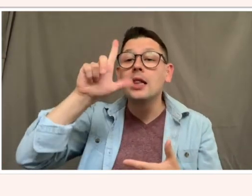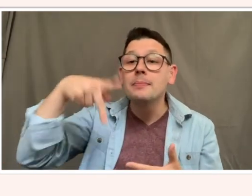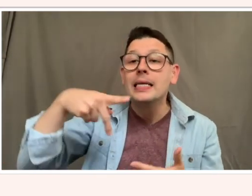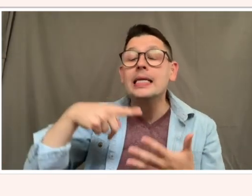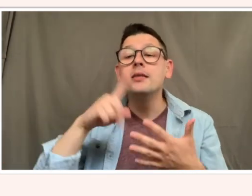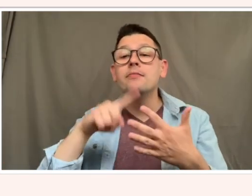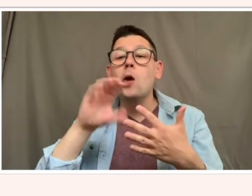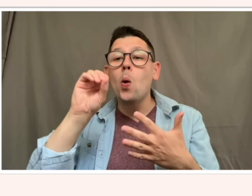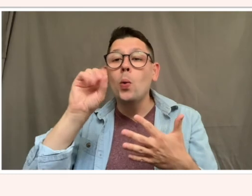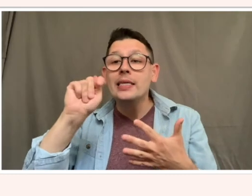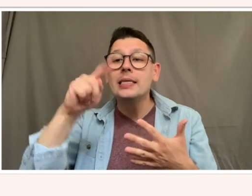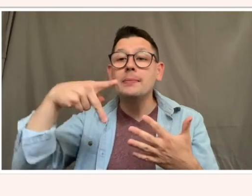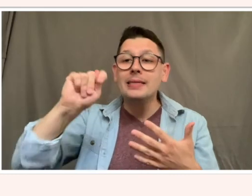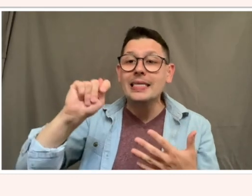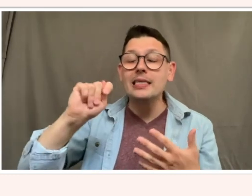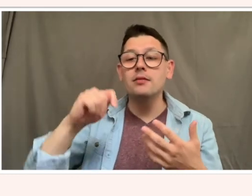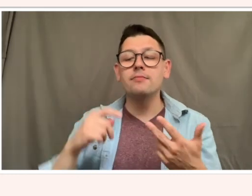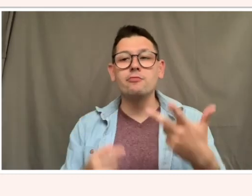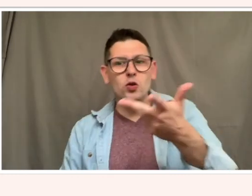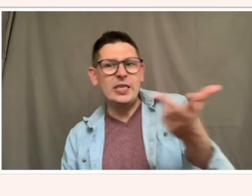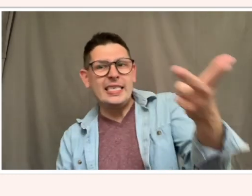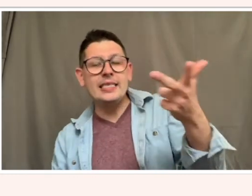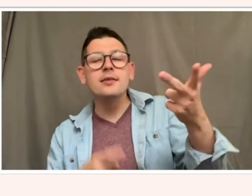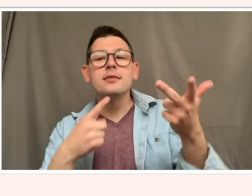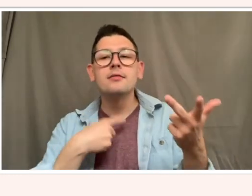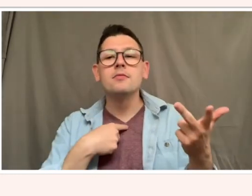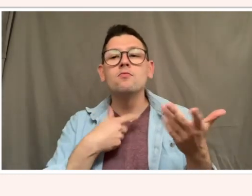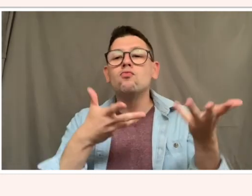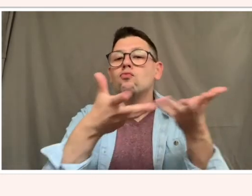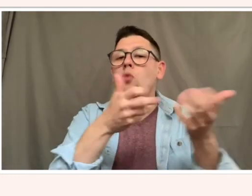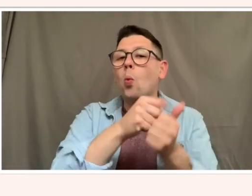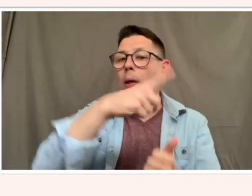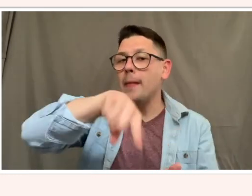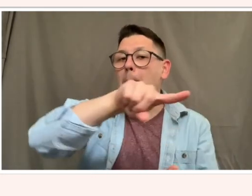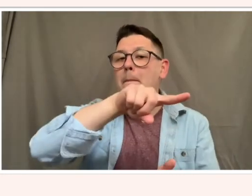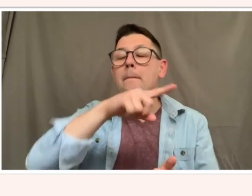This can include SLP's, OT's and PT's.